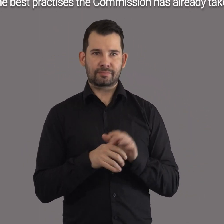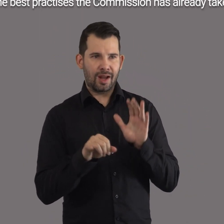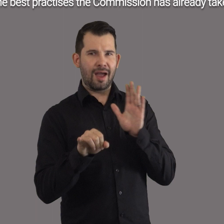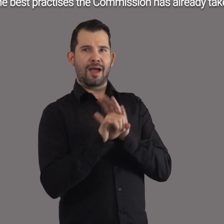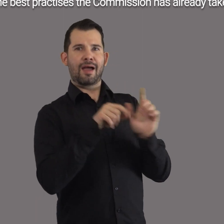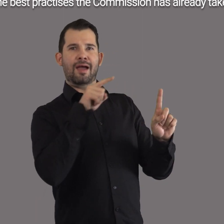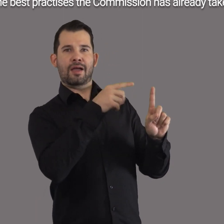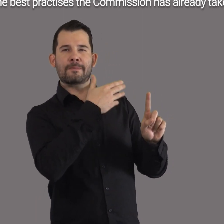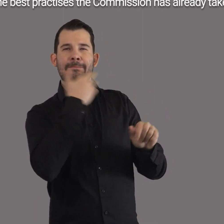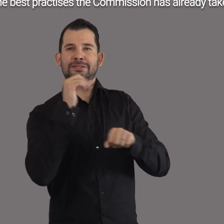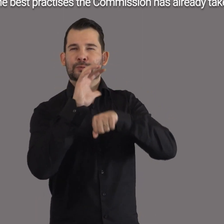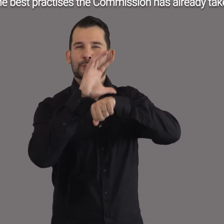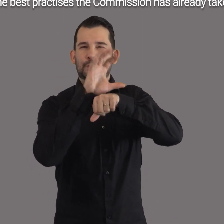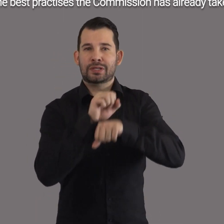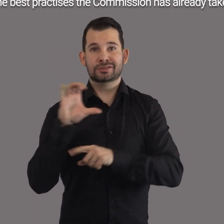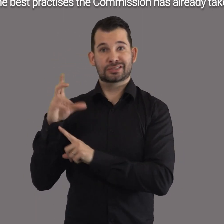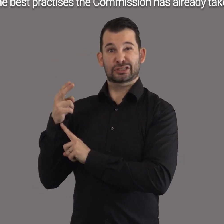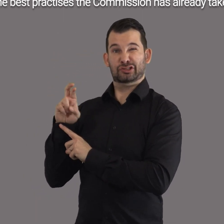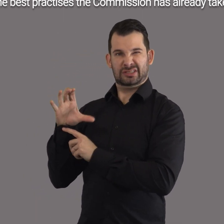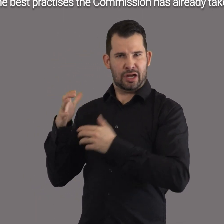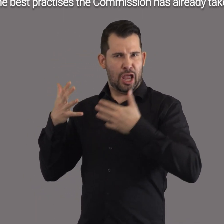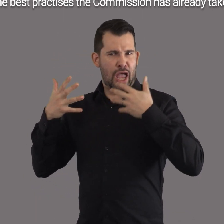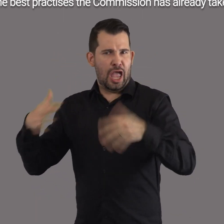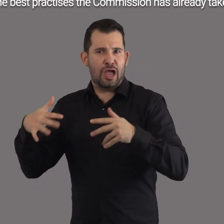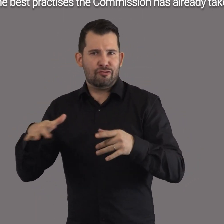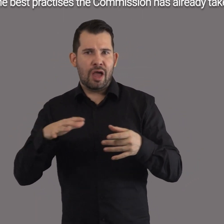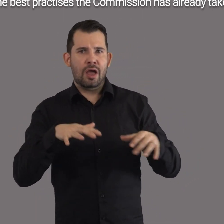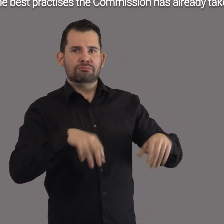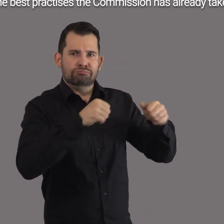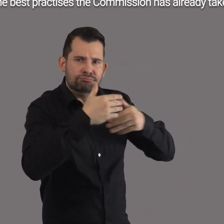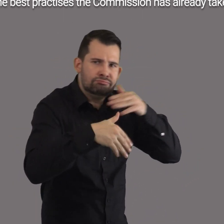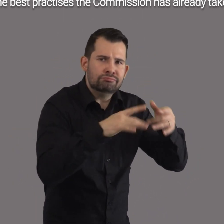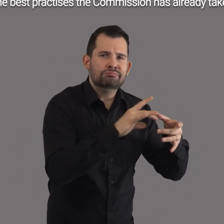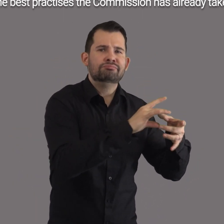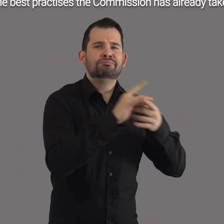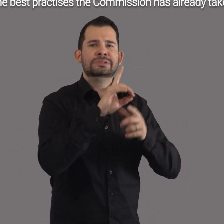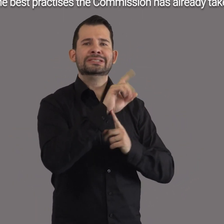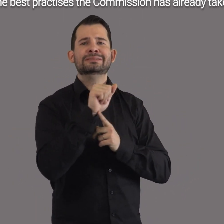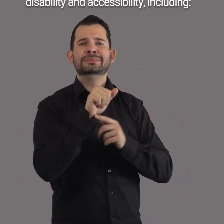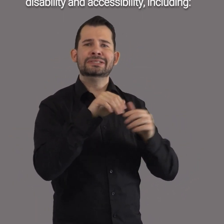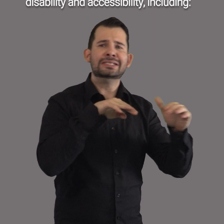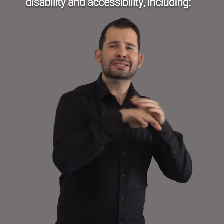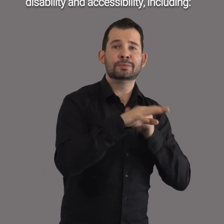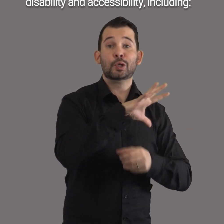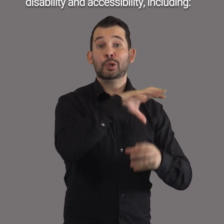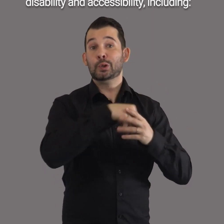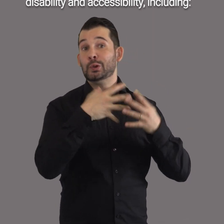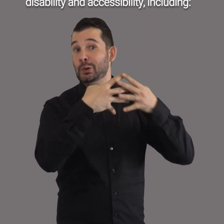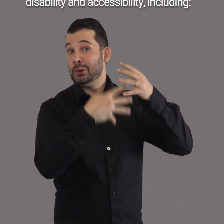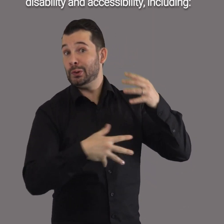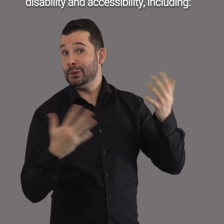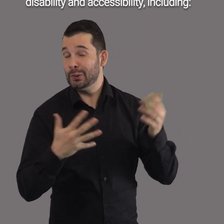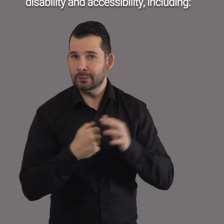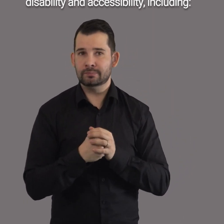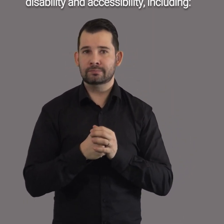highlighting the best practises the Commission has already taken related to disability and accessibility, including: